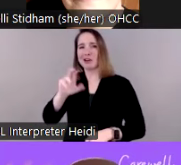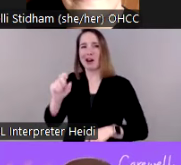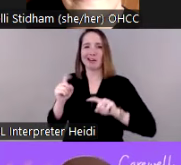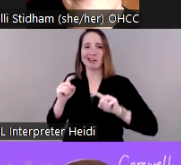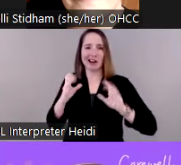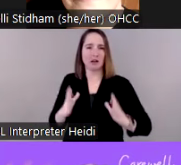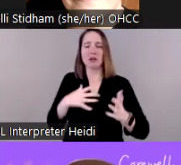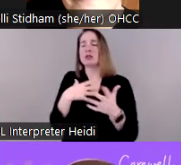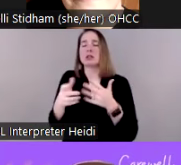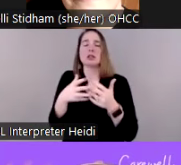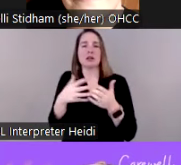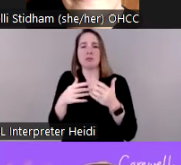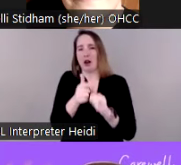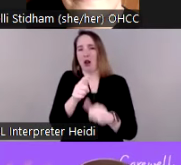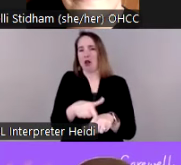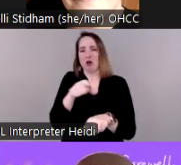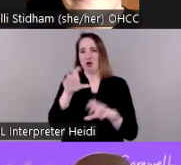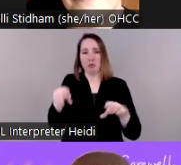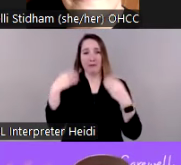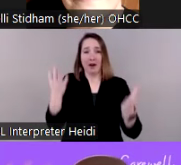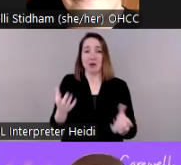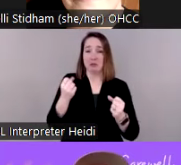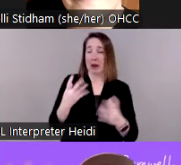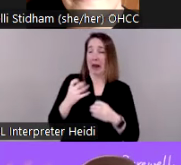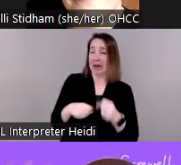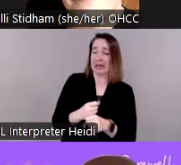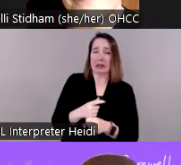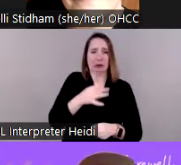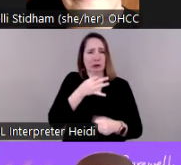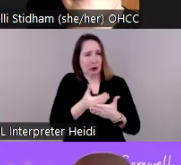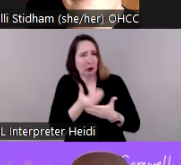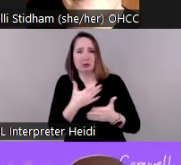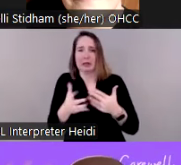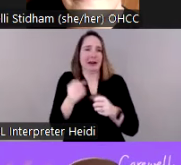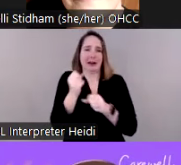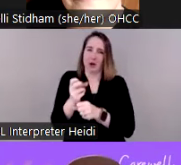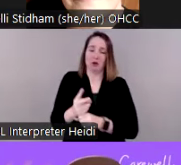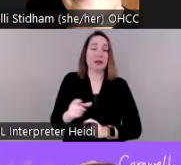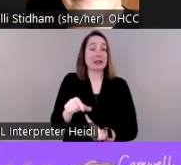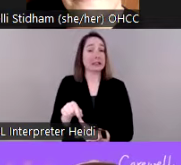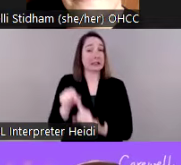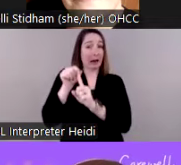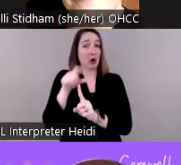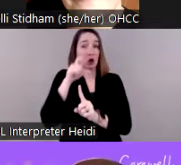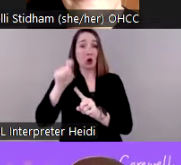matter how long you've been a provider. The only exception where someone would